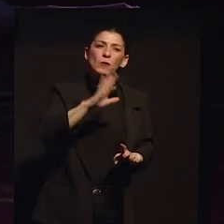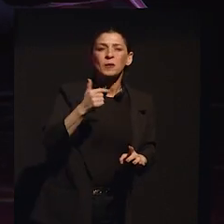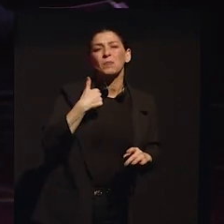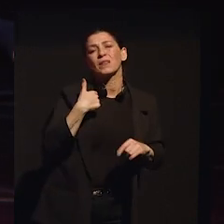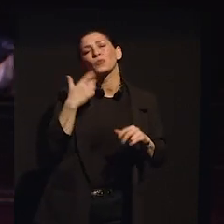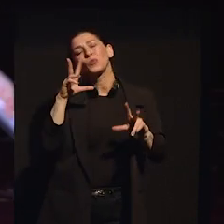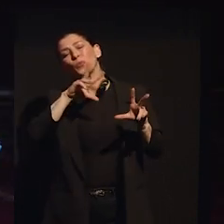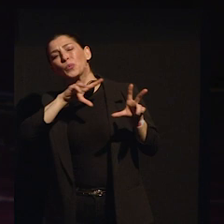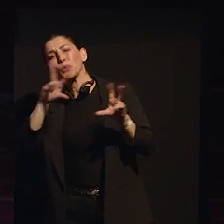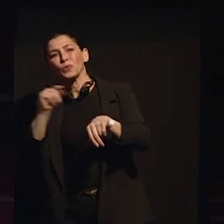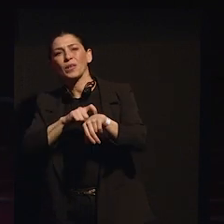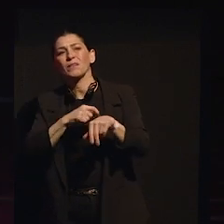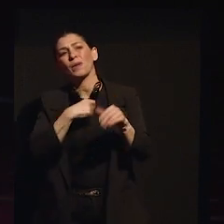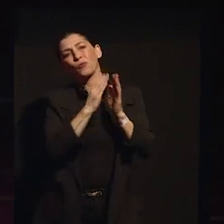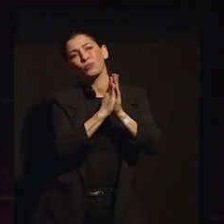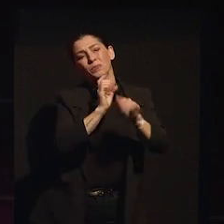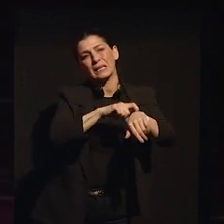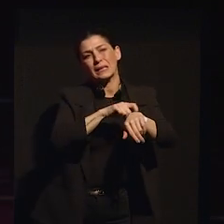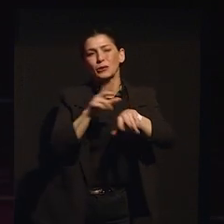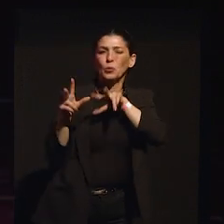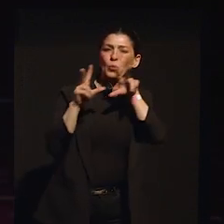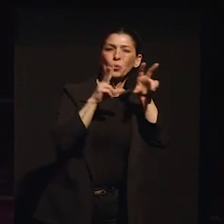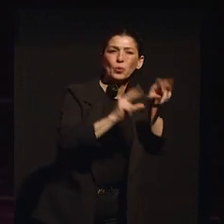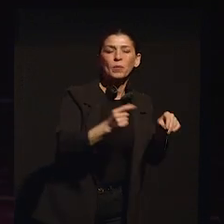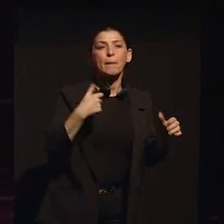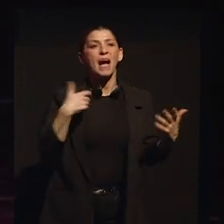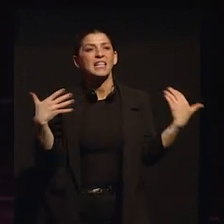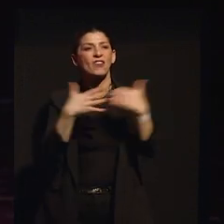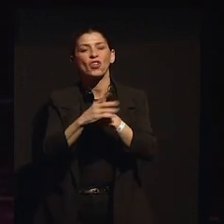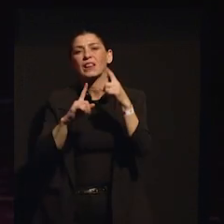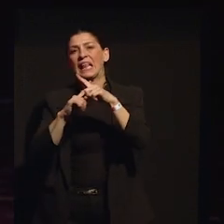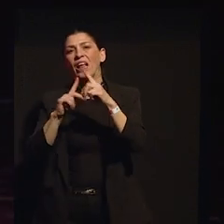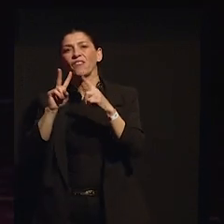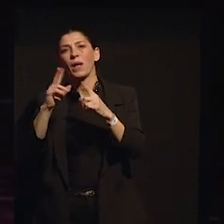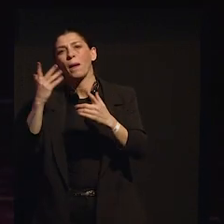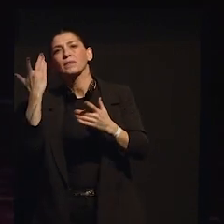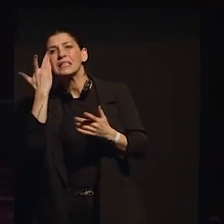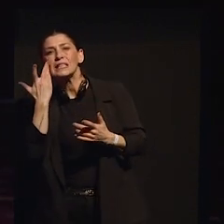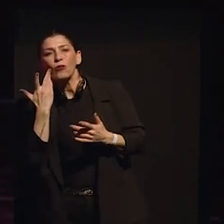The story has changed. Secondly, the sleeping times change. “I sleep at 8 pm, at sunset, you?”